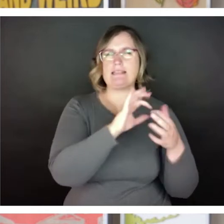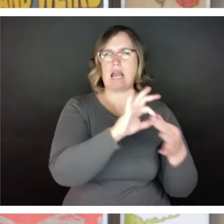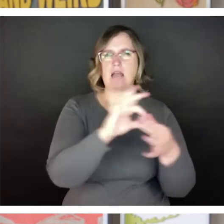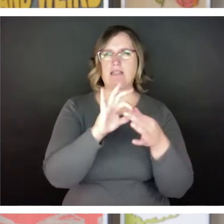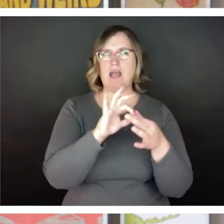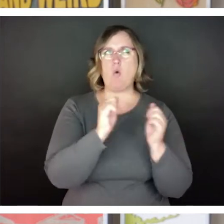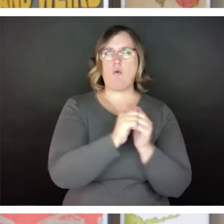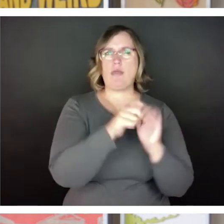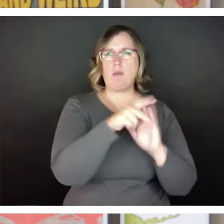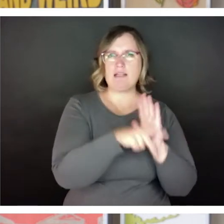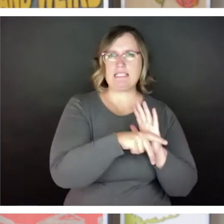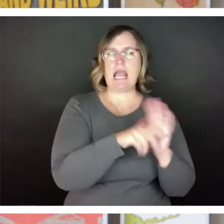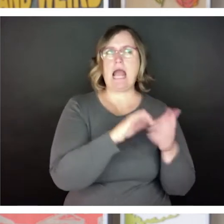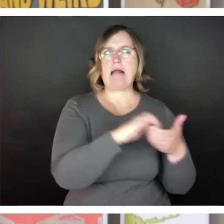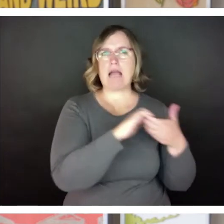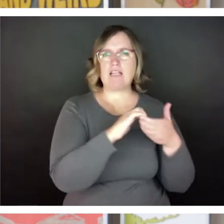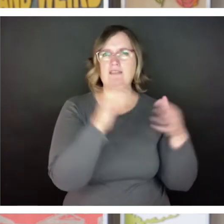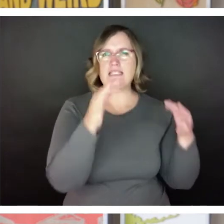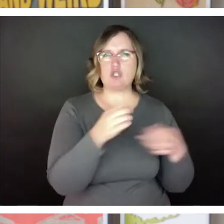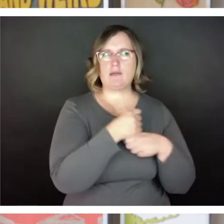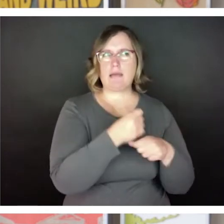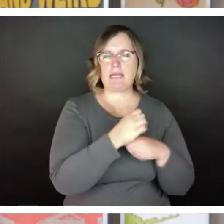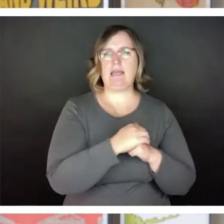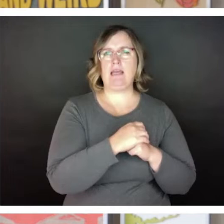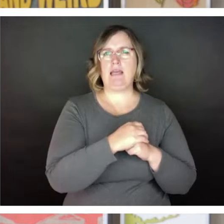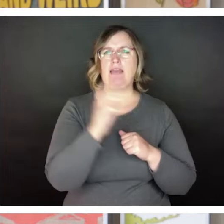in collective decision-making, in the urban vernacular.